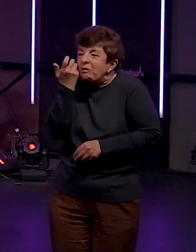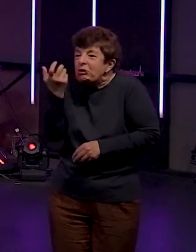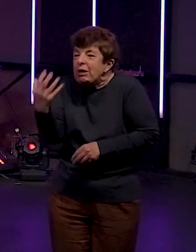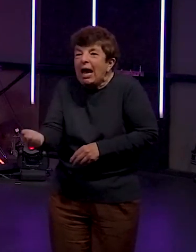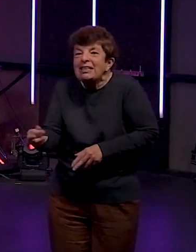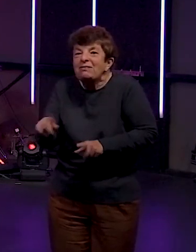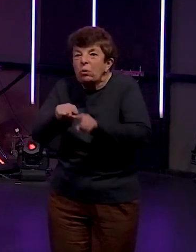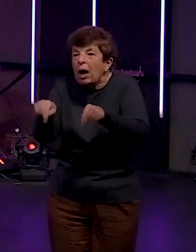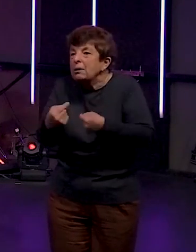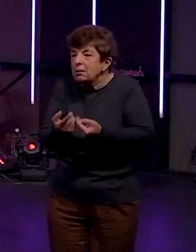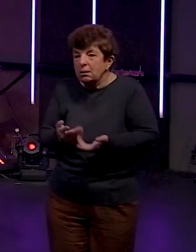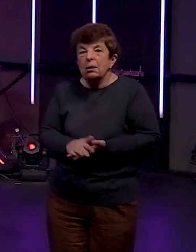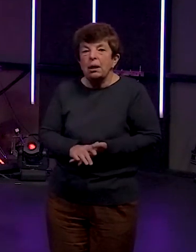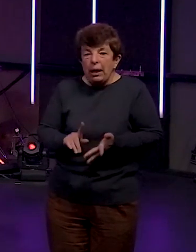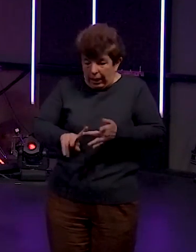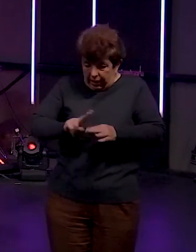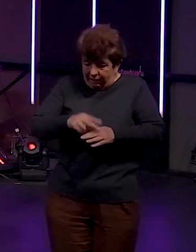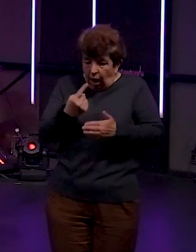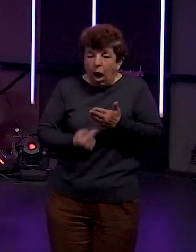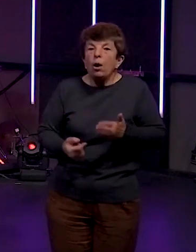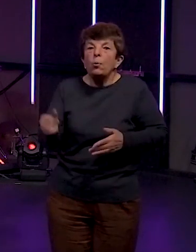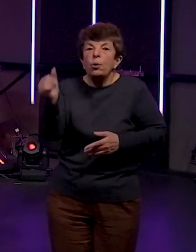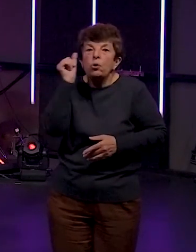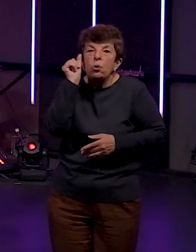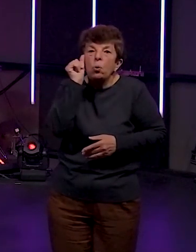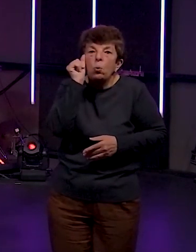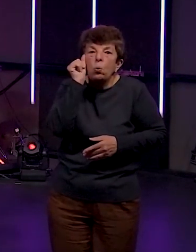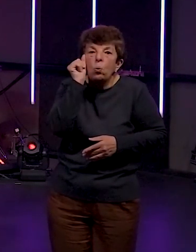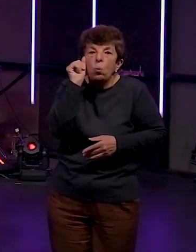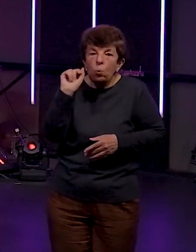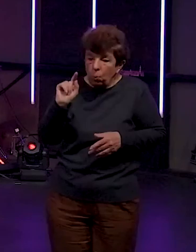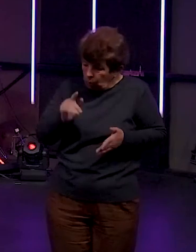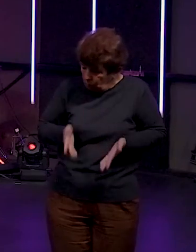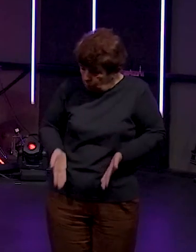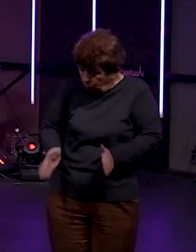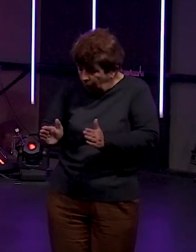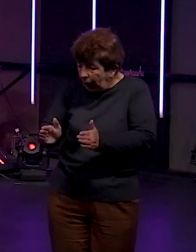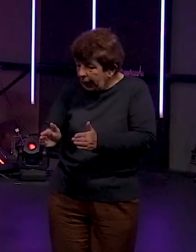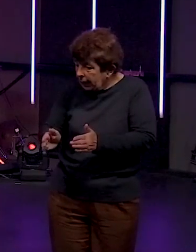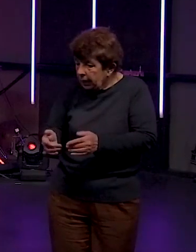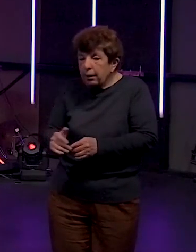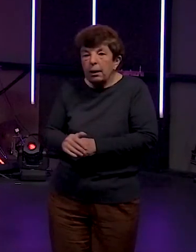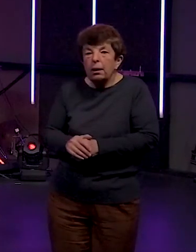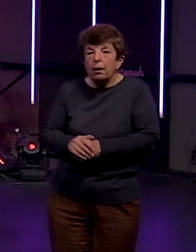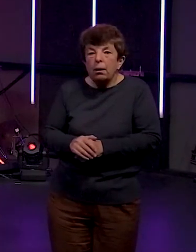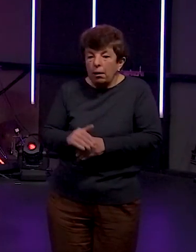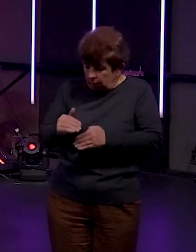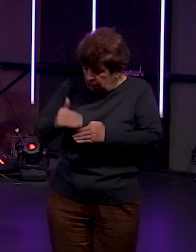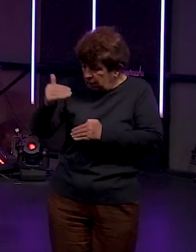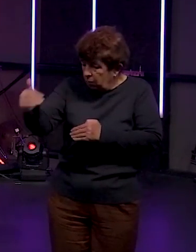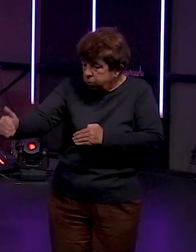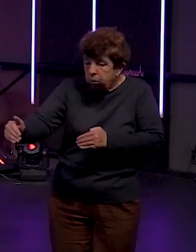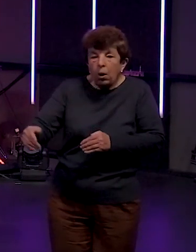And if only we knew what the way forward might be we would just feel